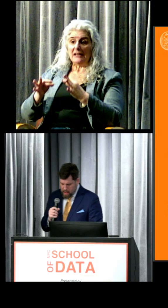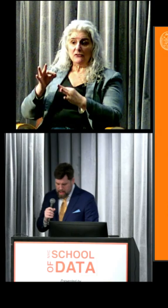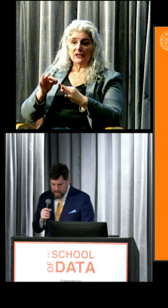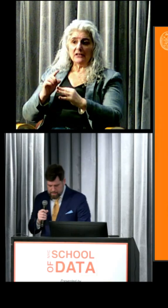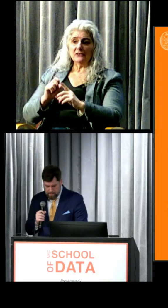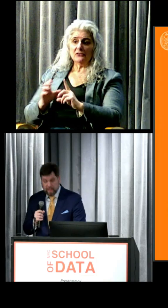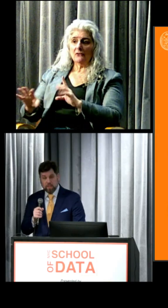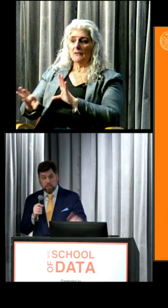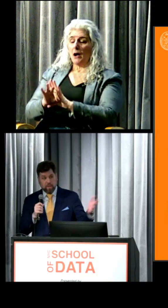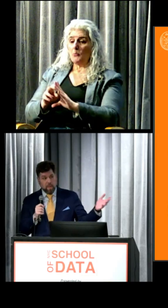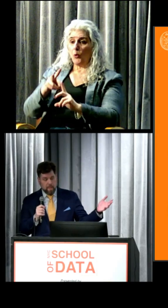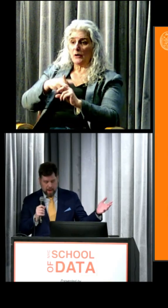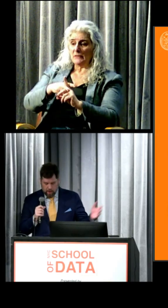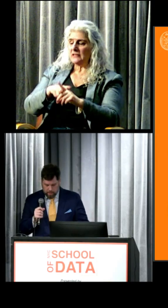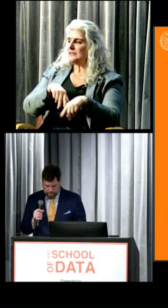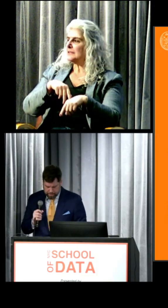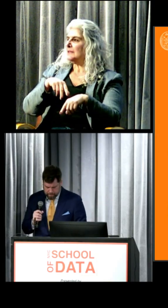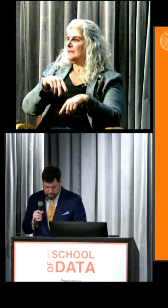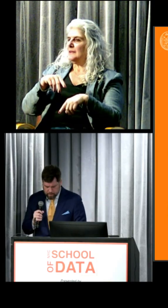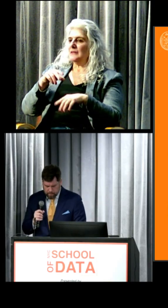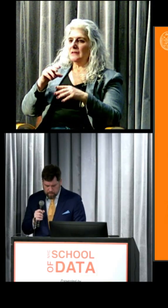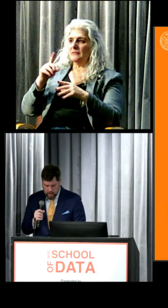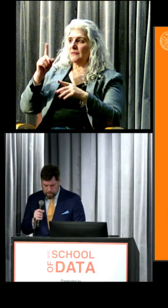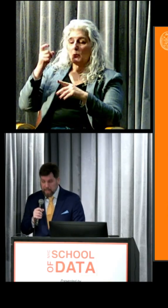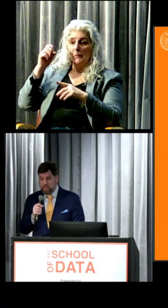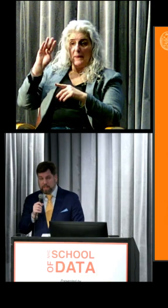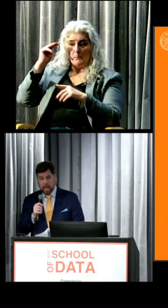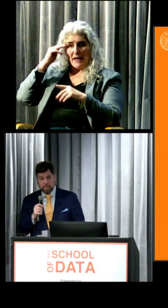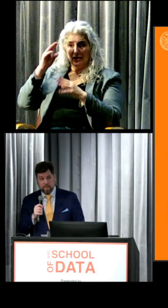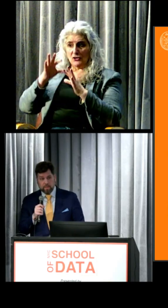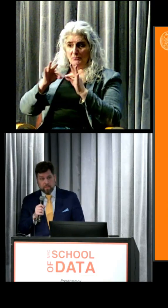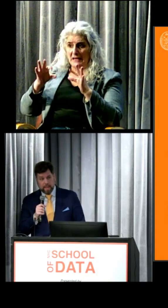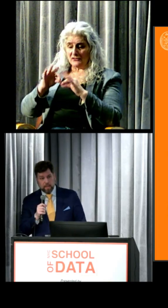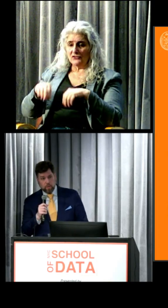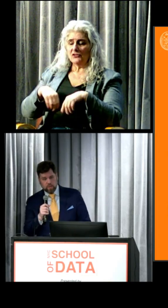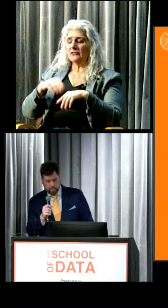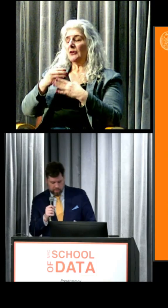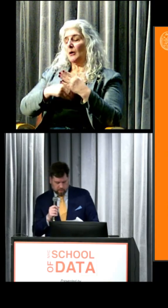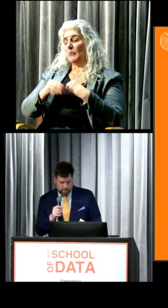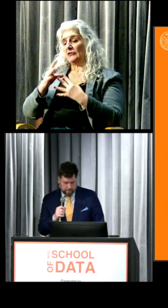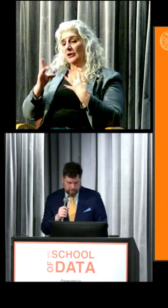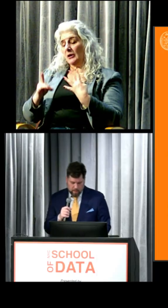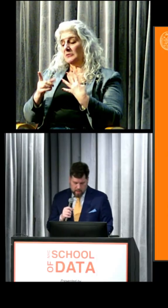So we wanted that to feel real and also provide some levity, but it was essential that the